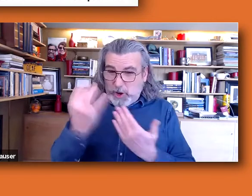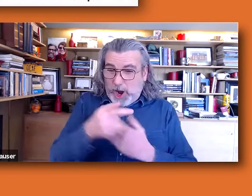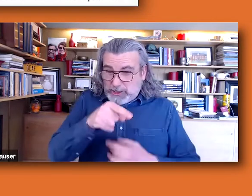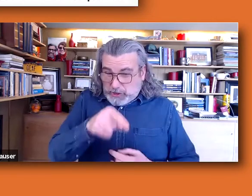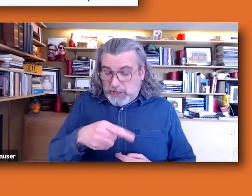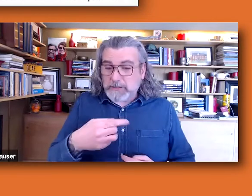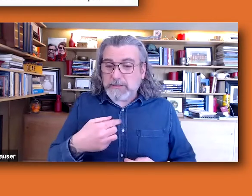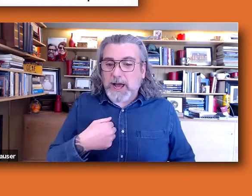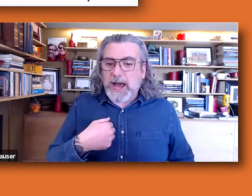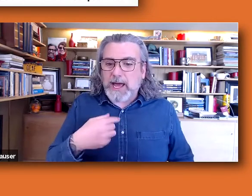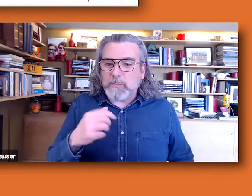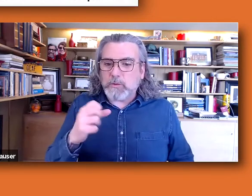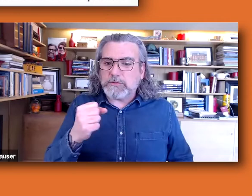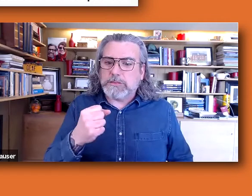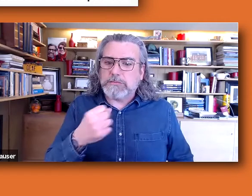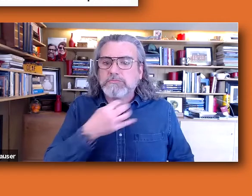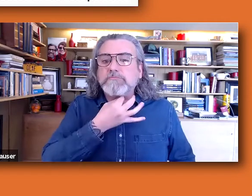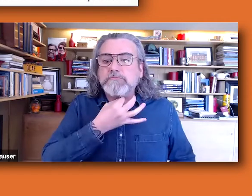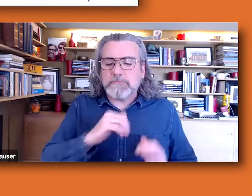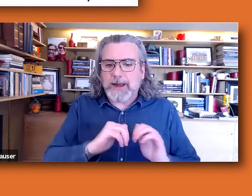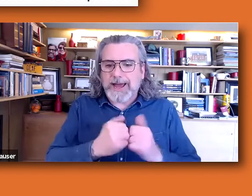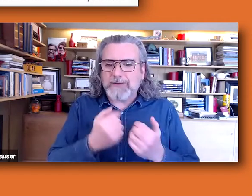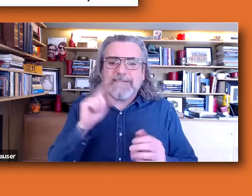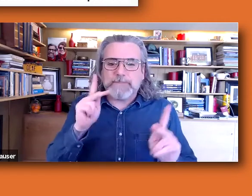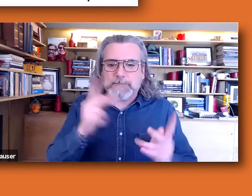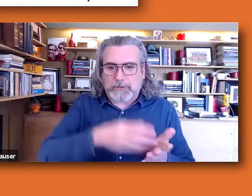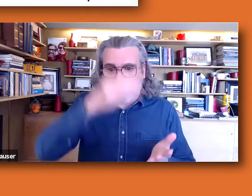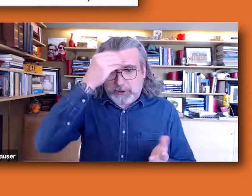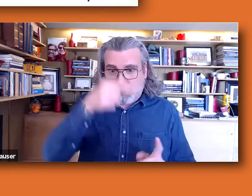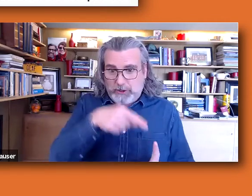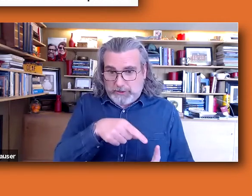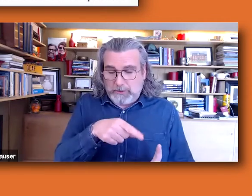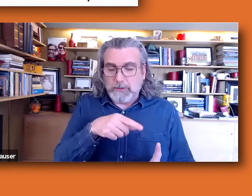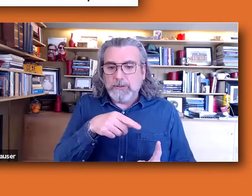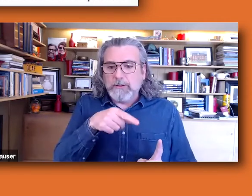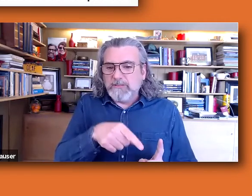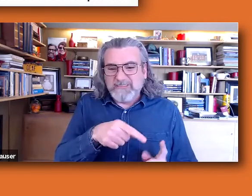Peter: Sure. So, I had mentioned my senior project. I was interested in how deaf people learn,